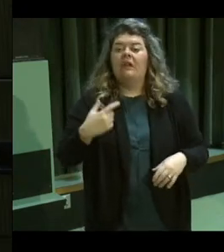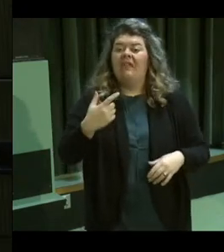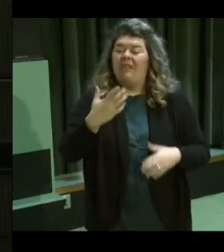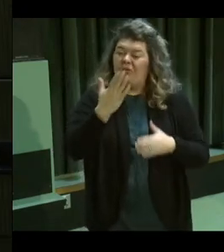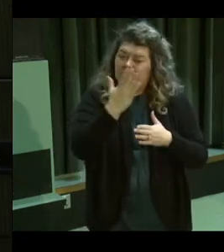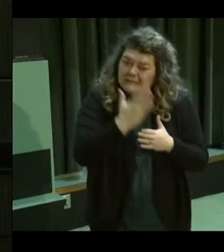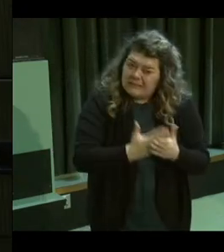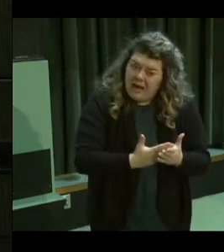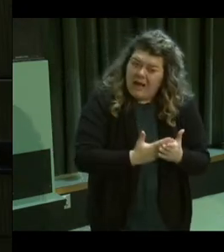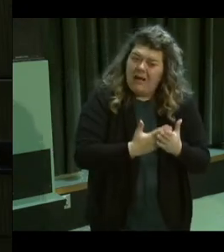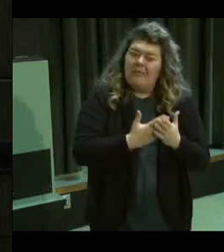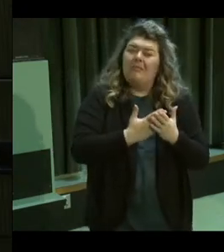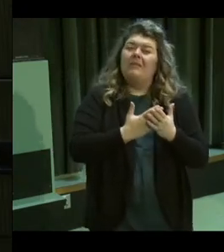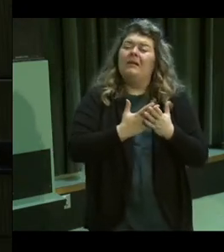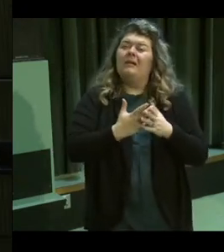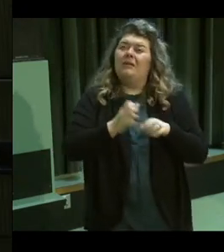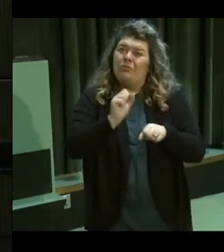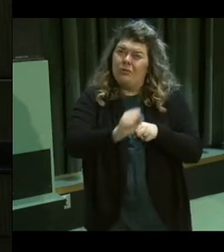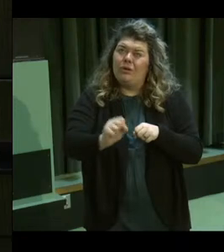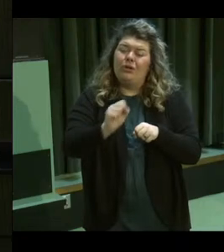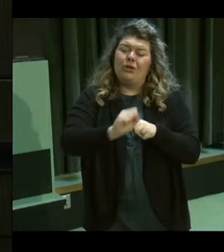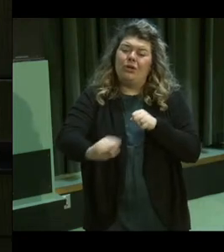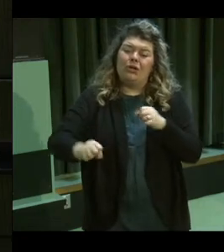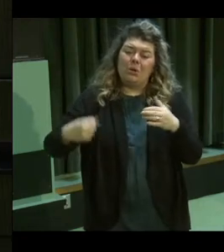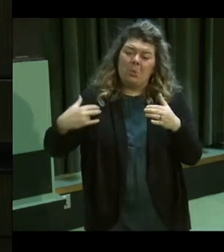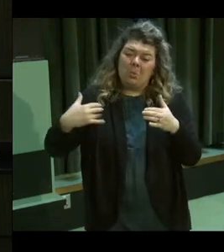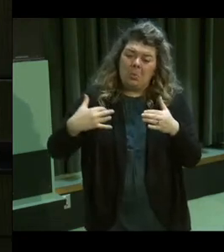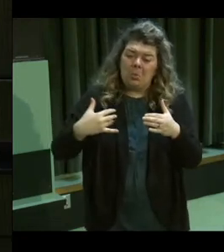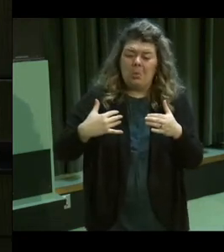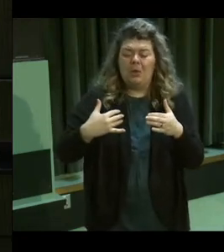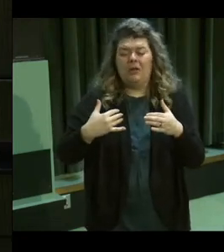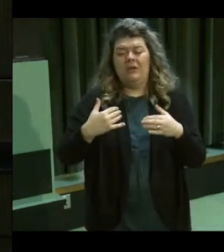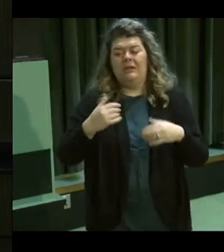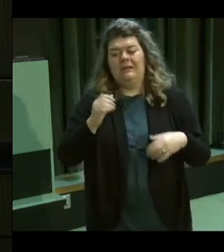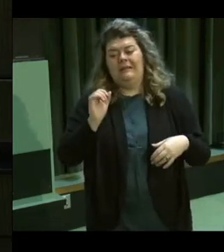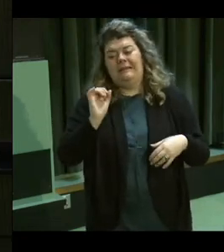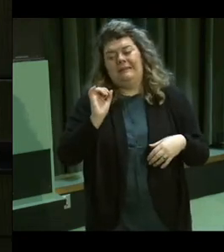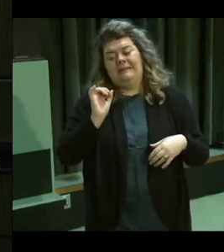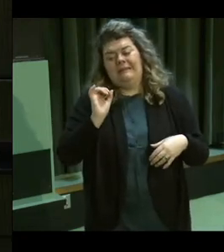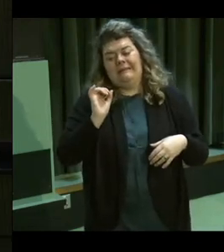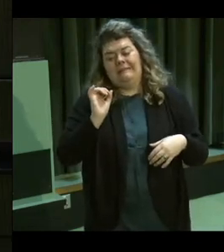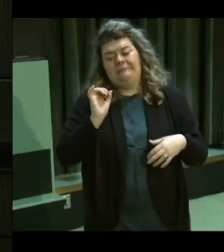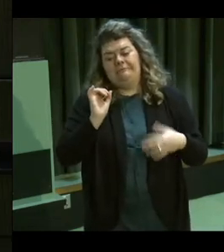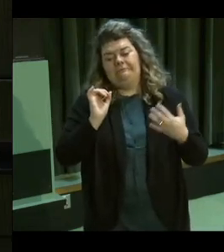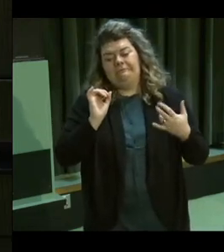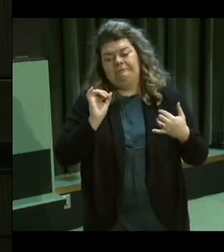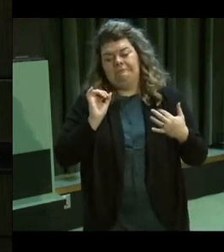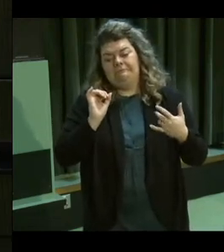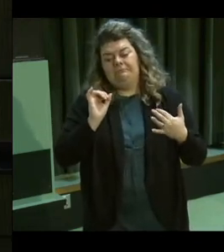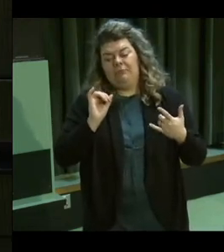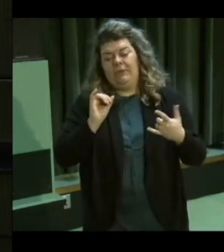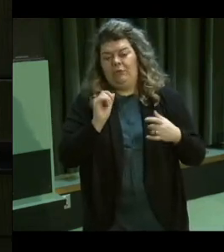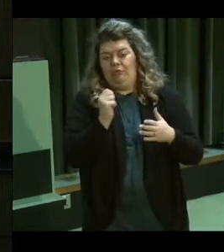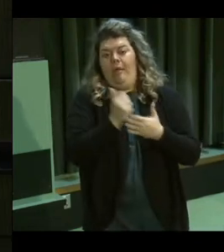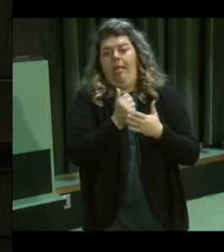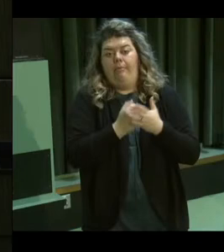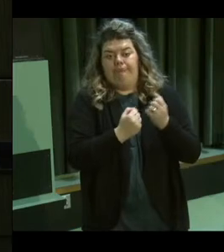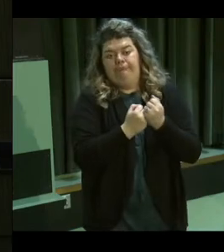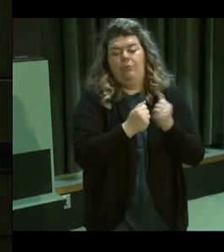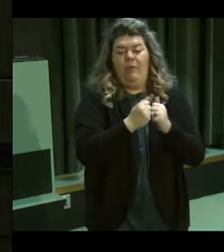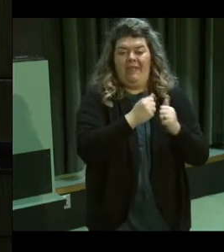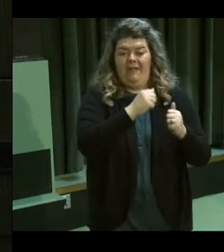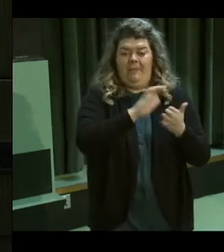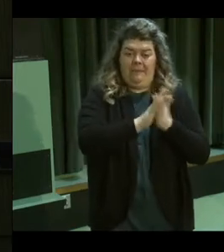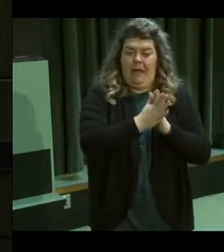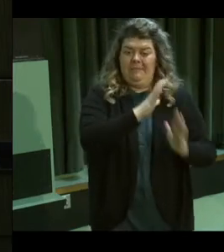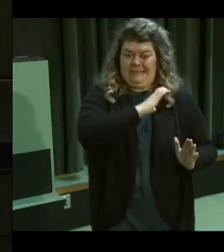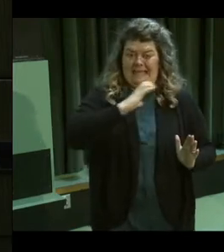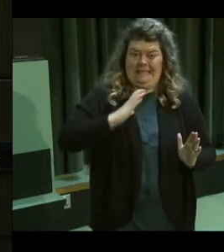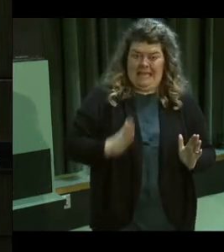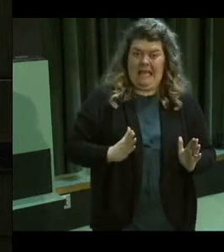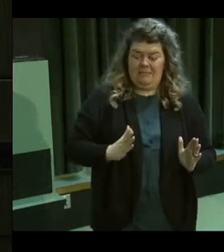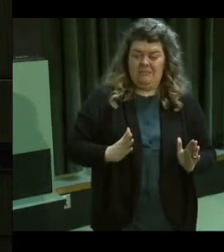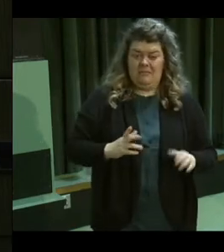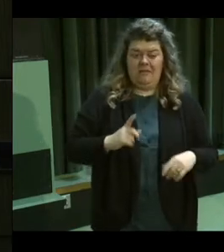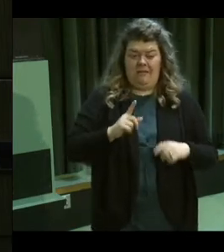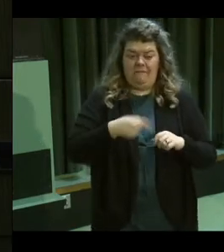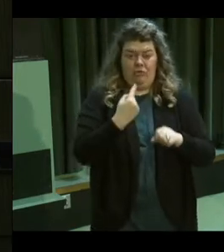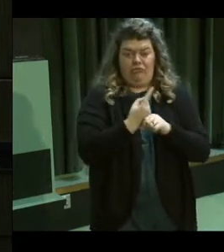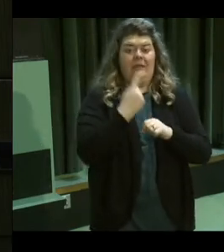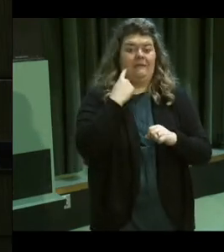try and, you know, make, give